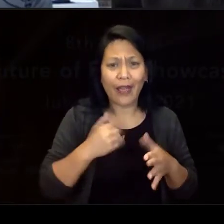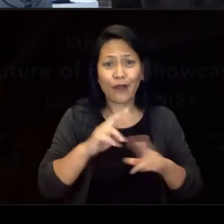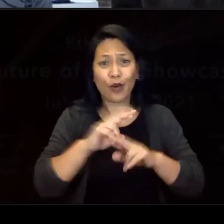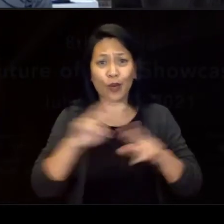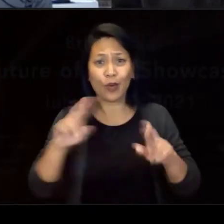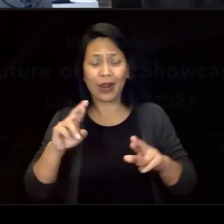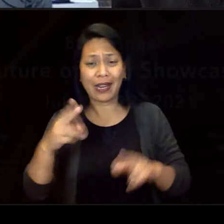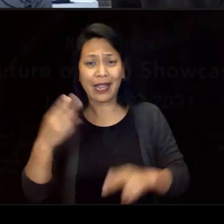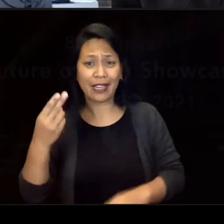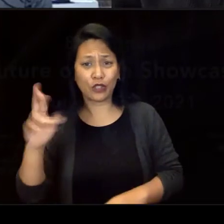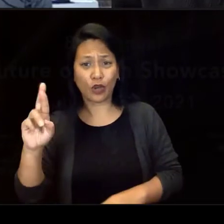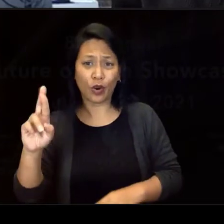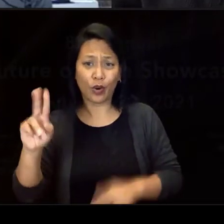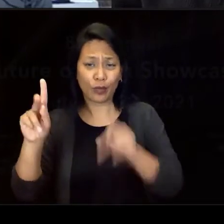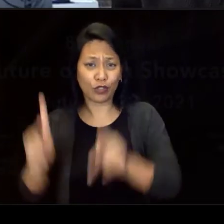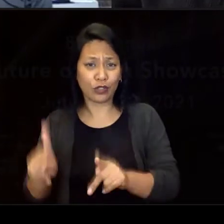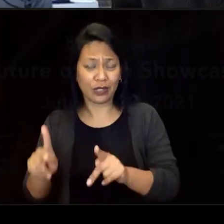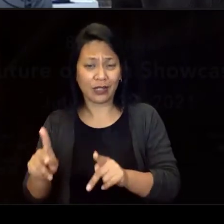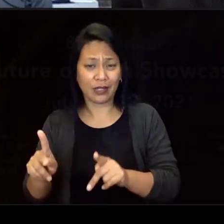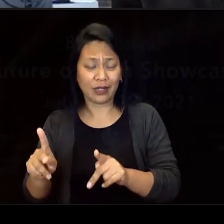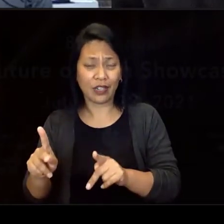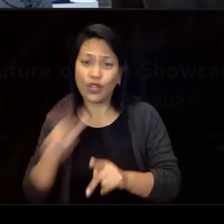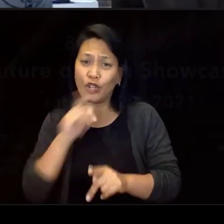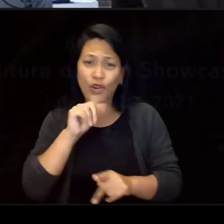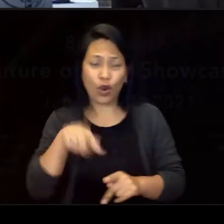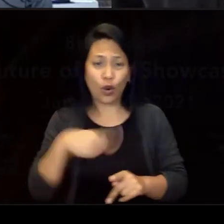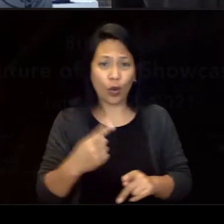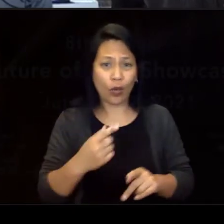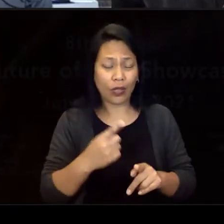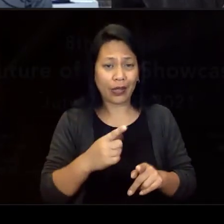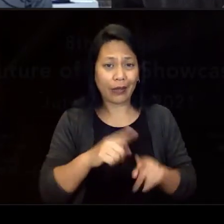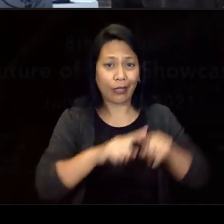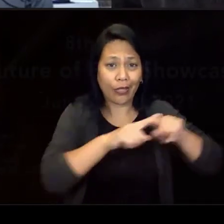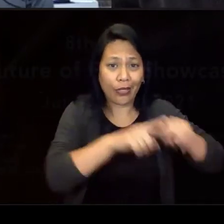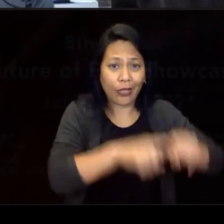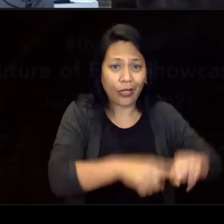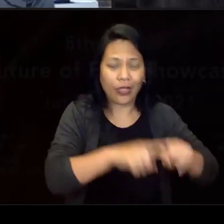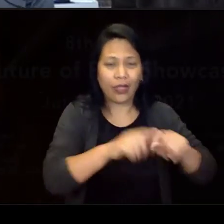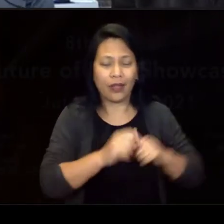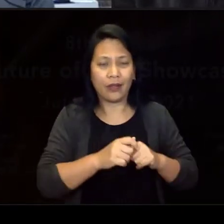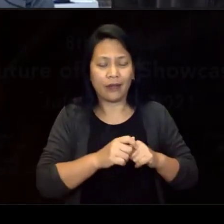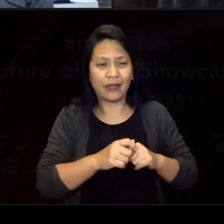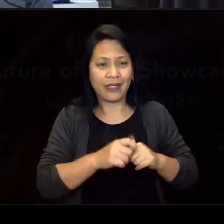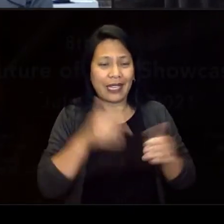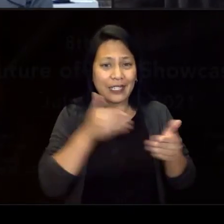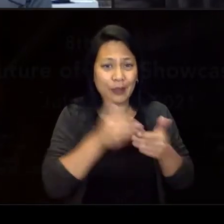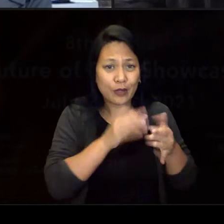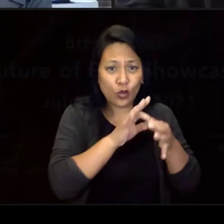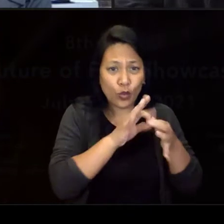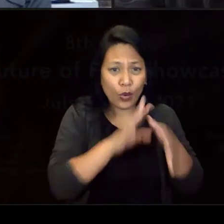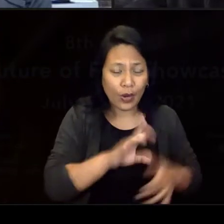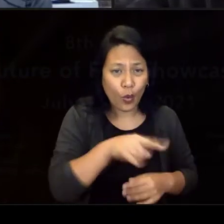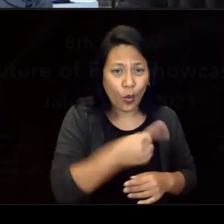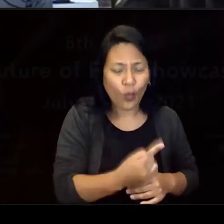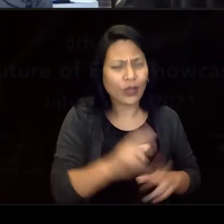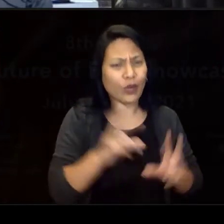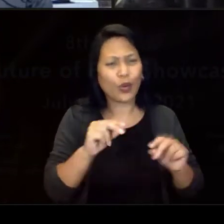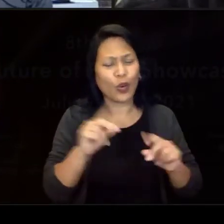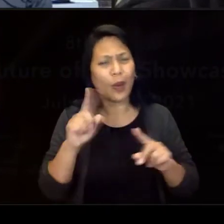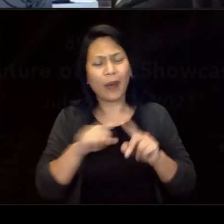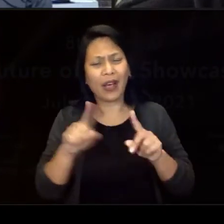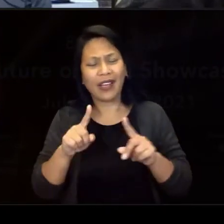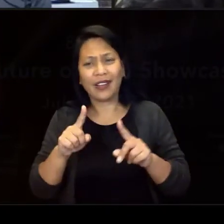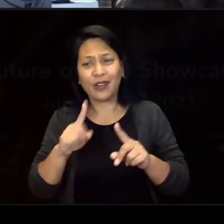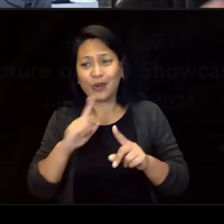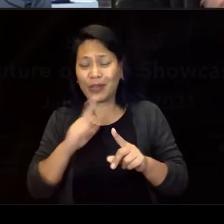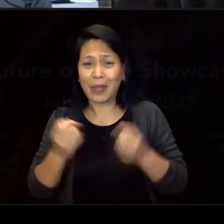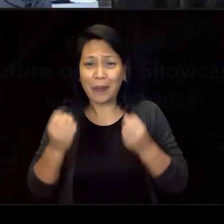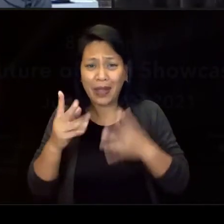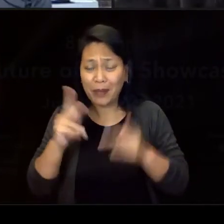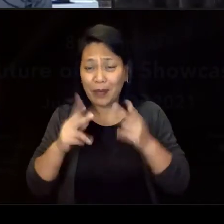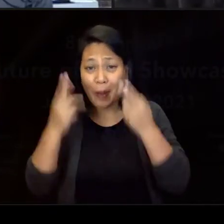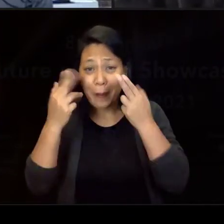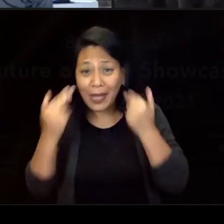It's not all falling on the shoulders of the intimacy coordinators, but I feel, you know, so many hair and makeup people too, and pass